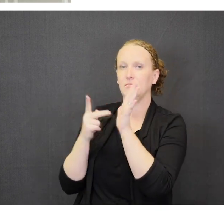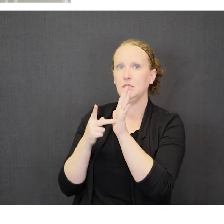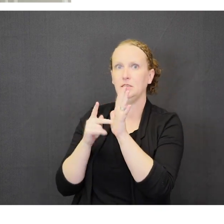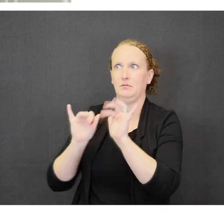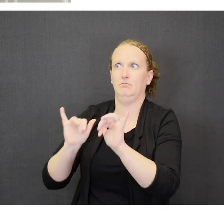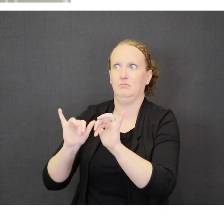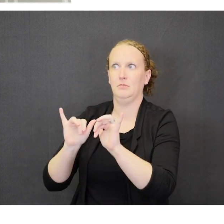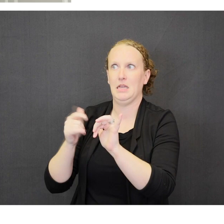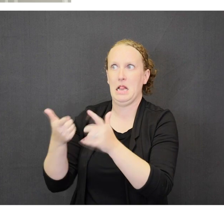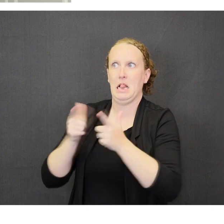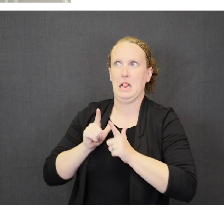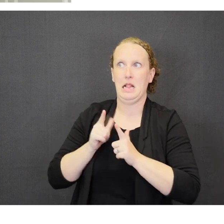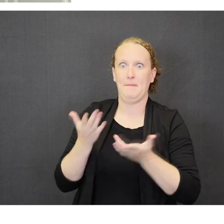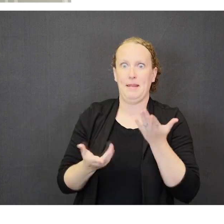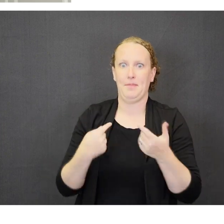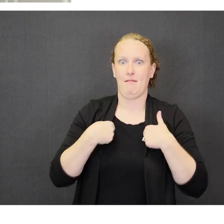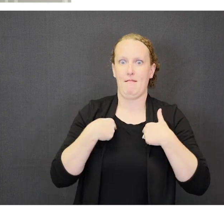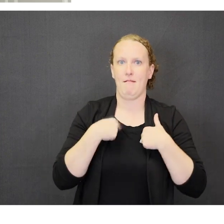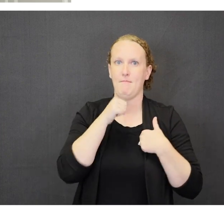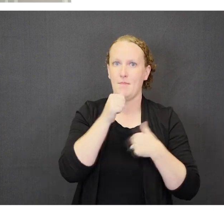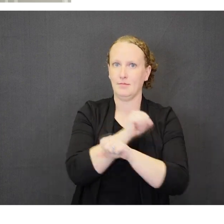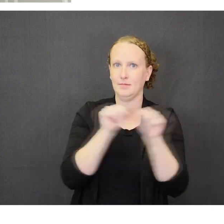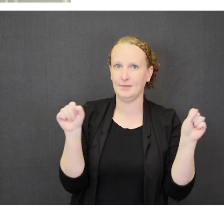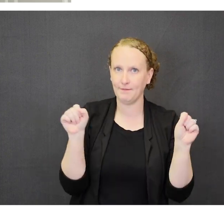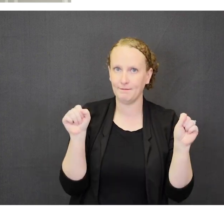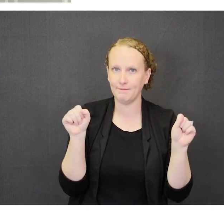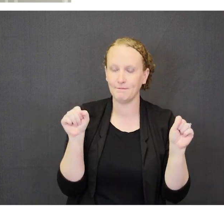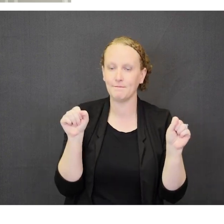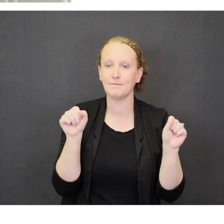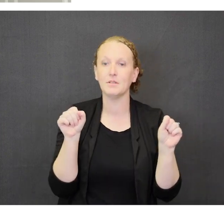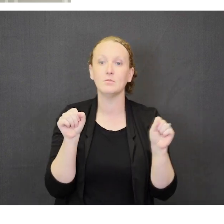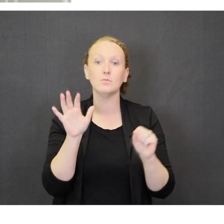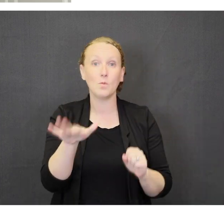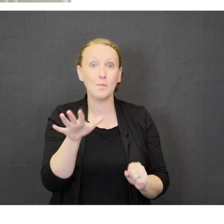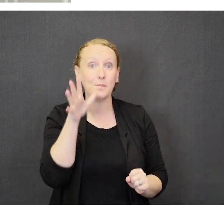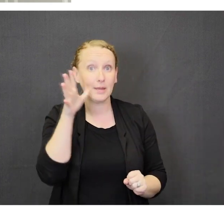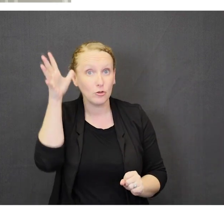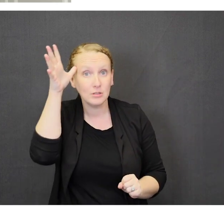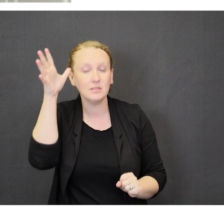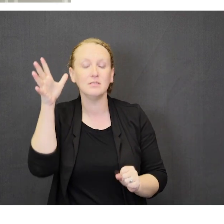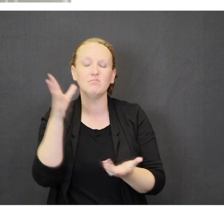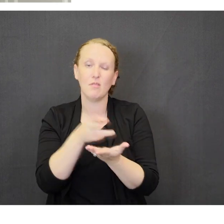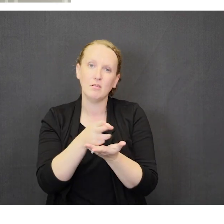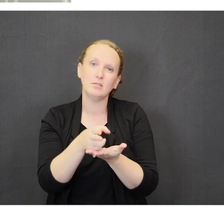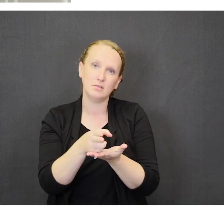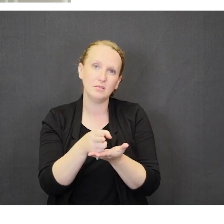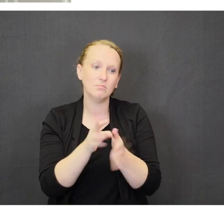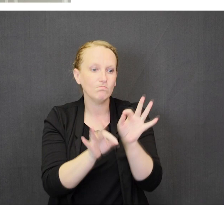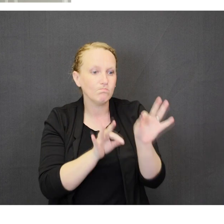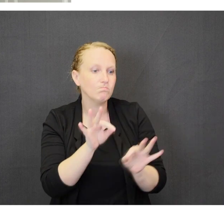big I must not be must not be safe so parents be honest be honest to your